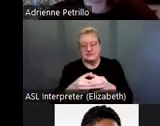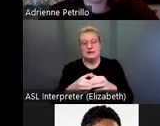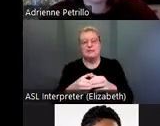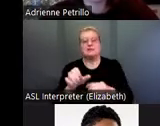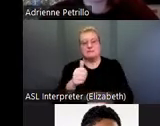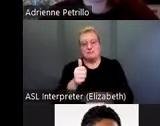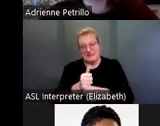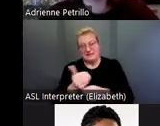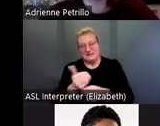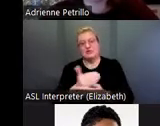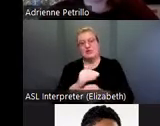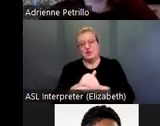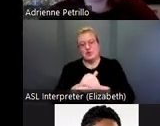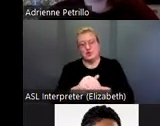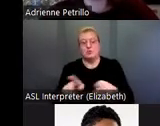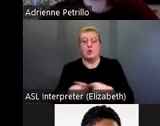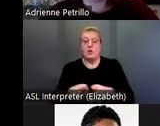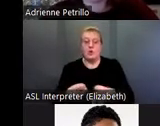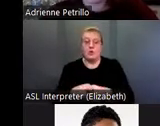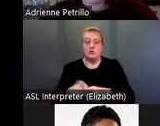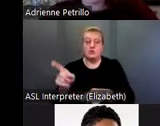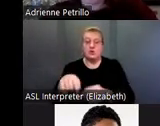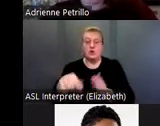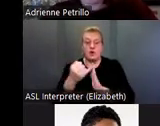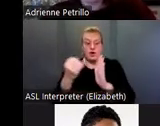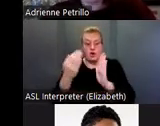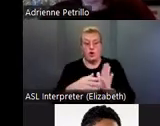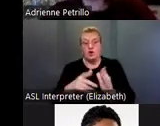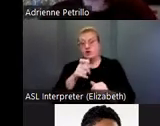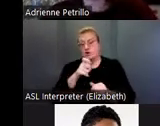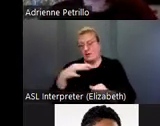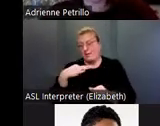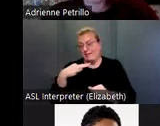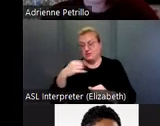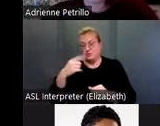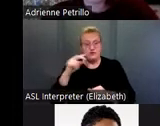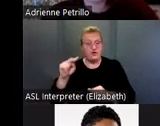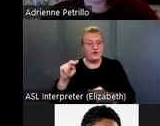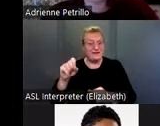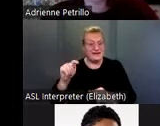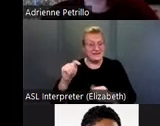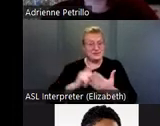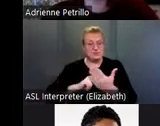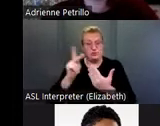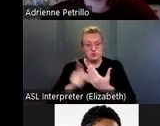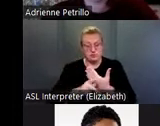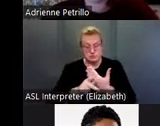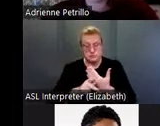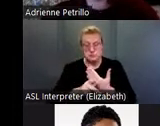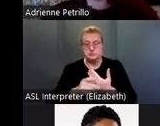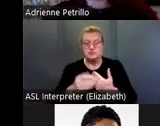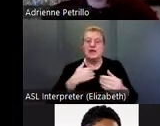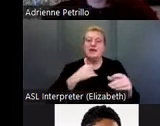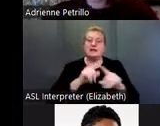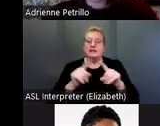including artists who are eligible for our NEST program. As I mentioned, there are different variations of NEST,